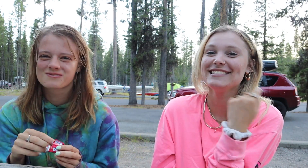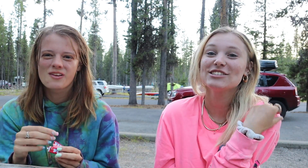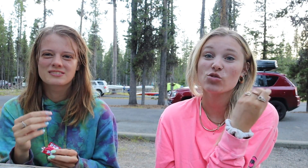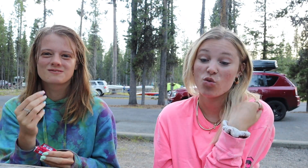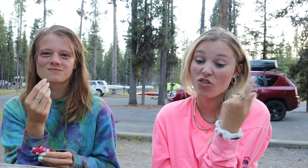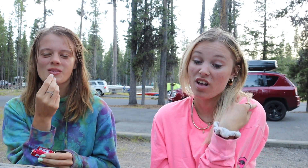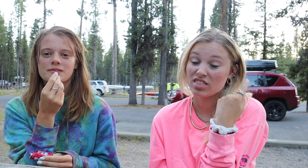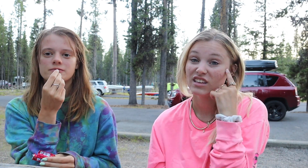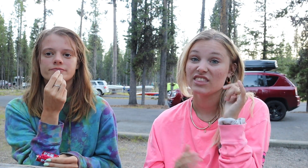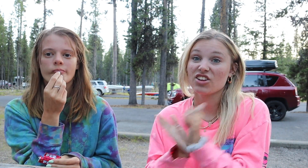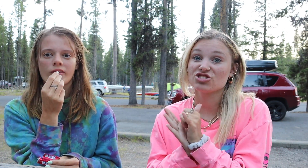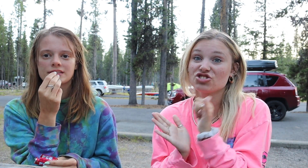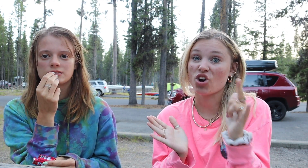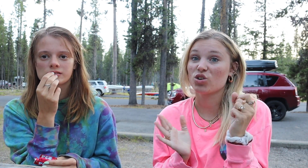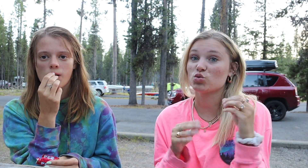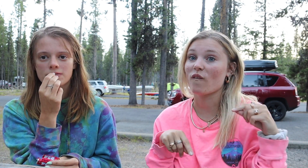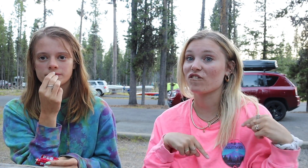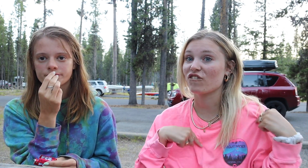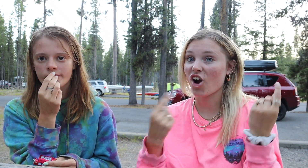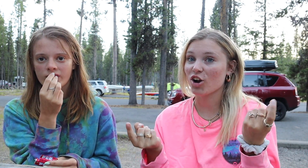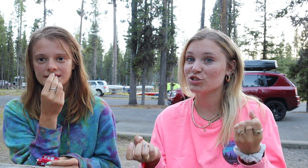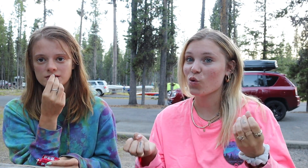C: there were a lot of questions but we chose not to reply to them all I think that is all